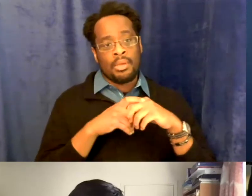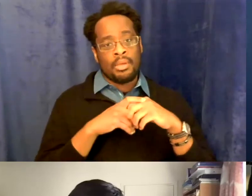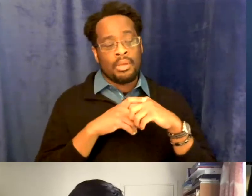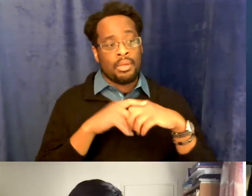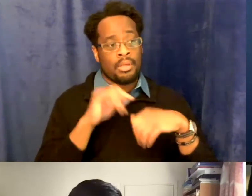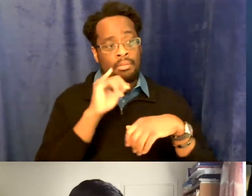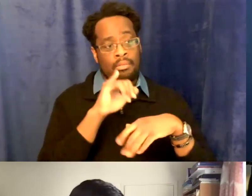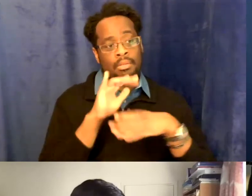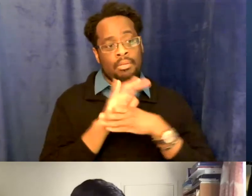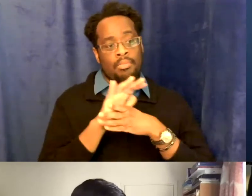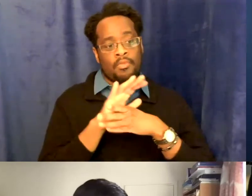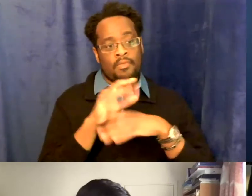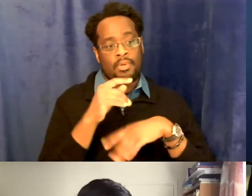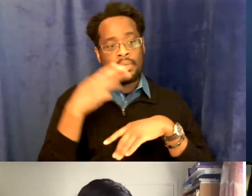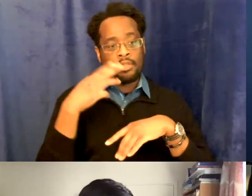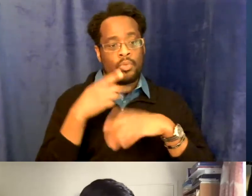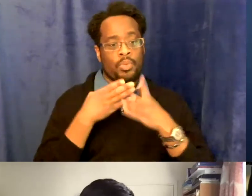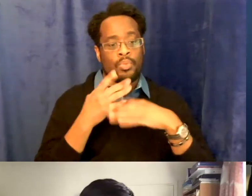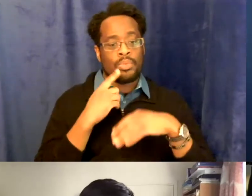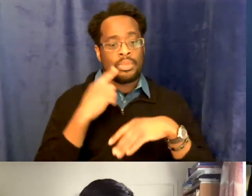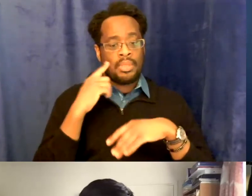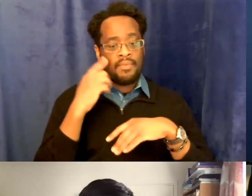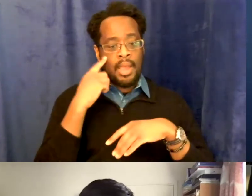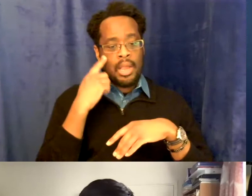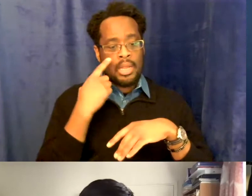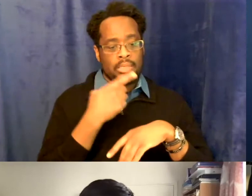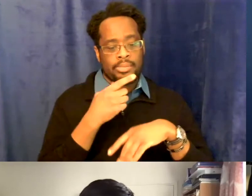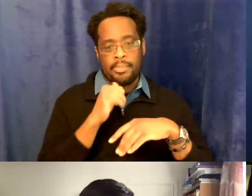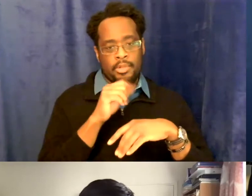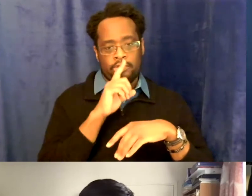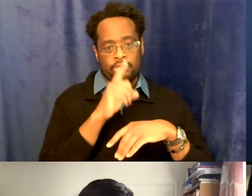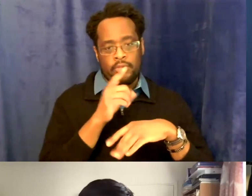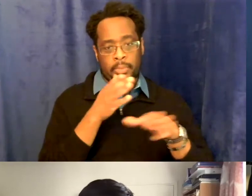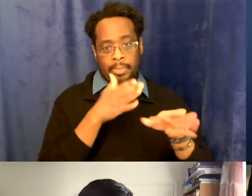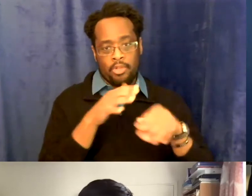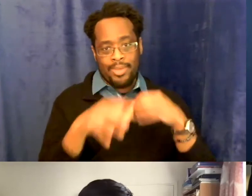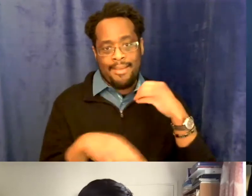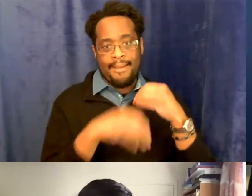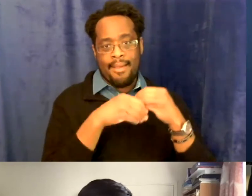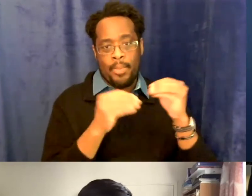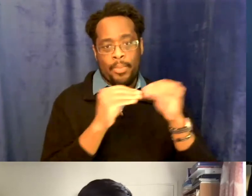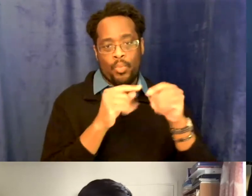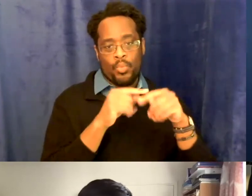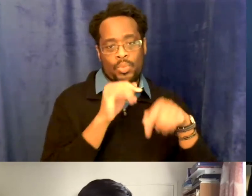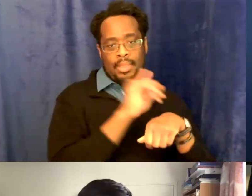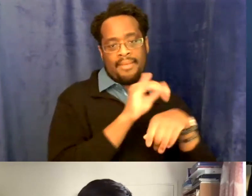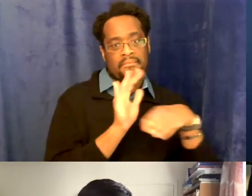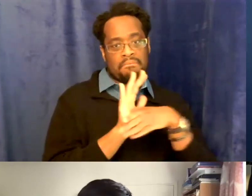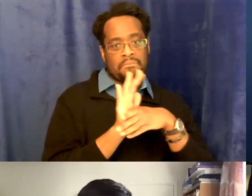joseph speaks now the film history through deaf eyes i'm not quite sure the plans they have to add